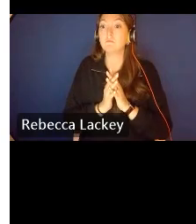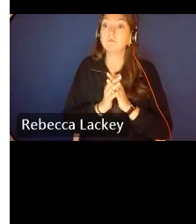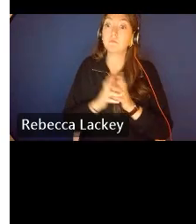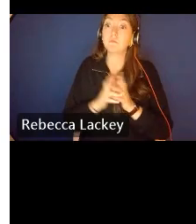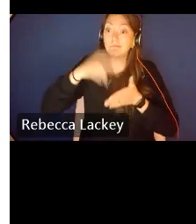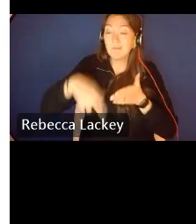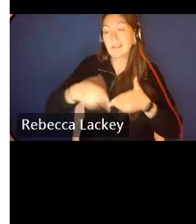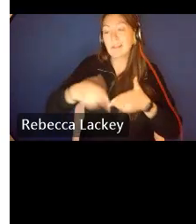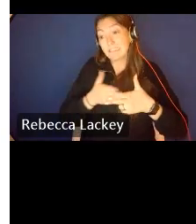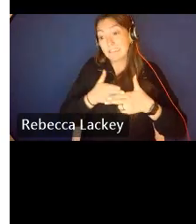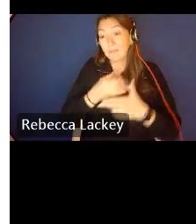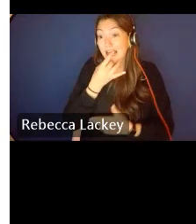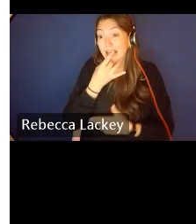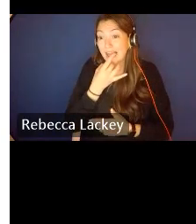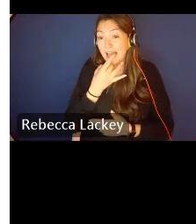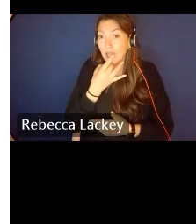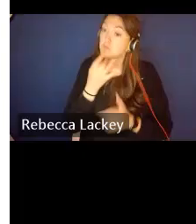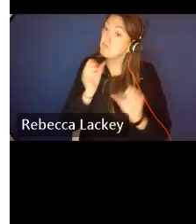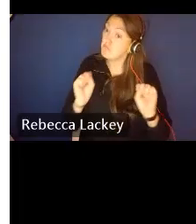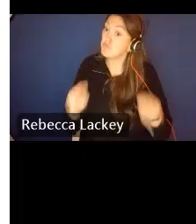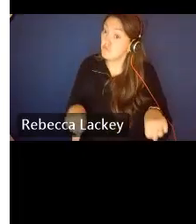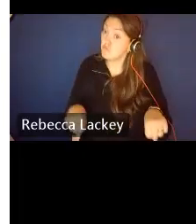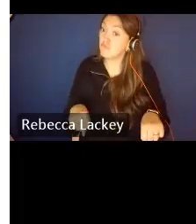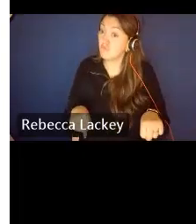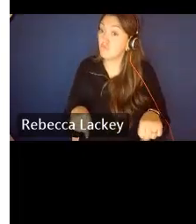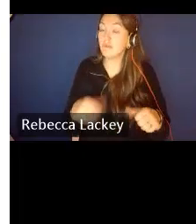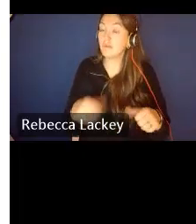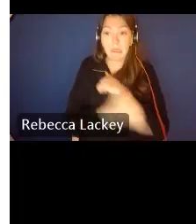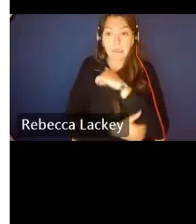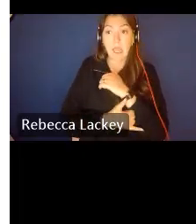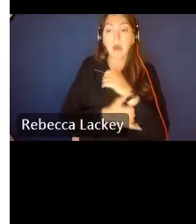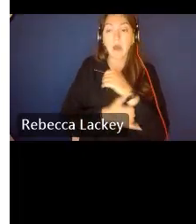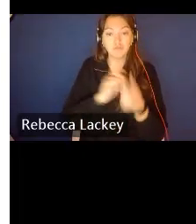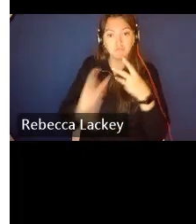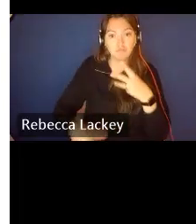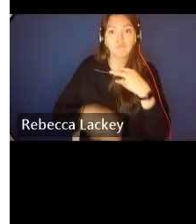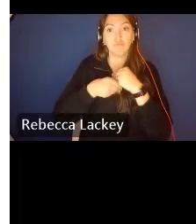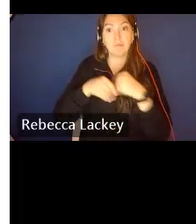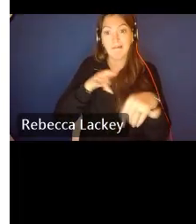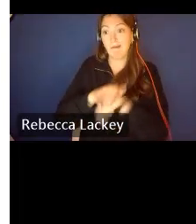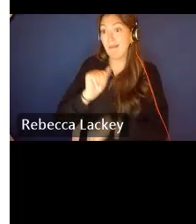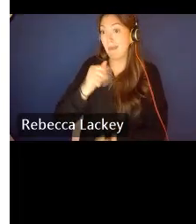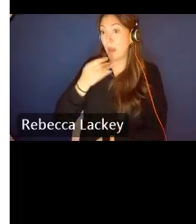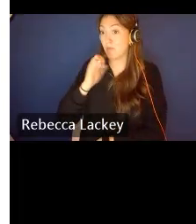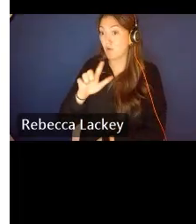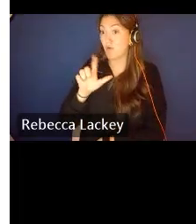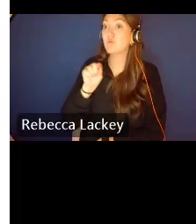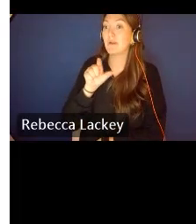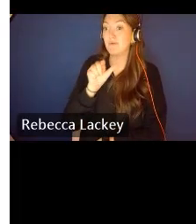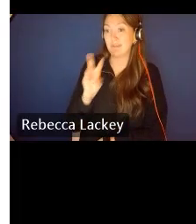temporary signal was possible. The county made this change in early April 2026.